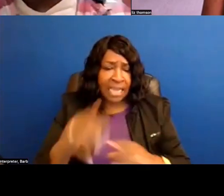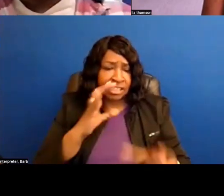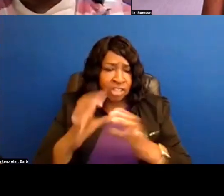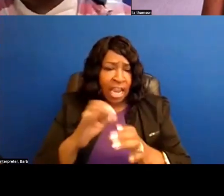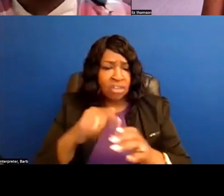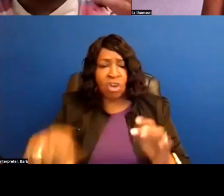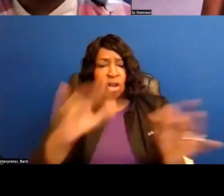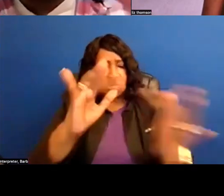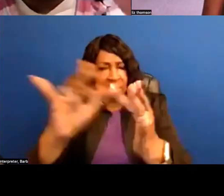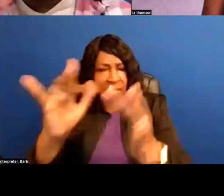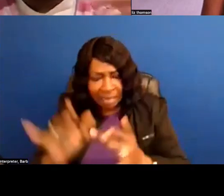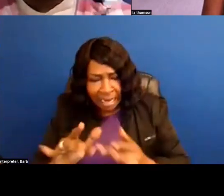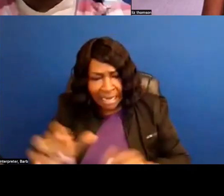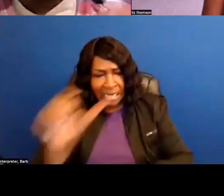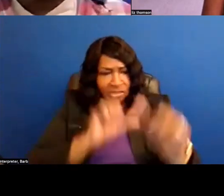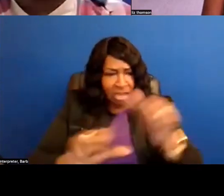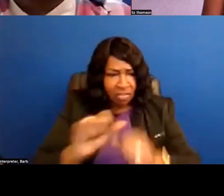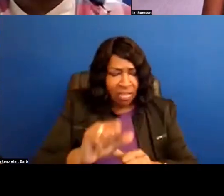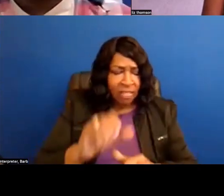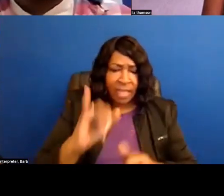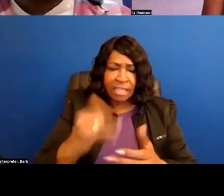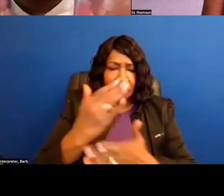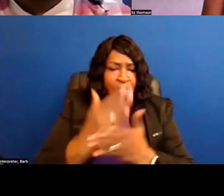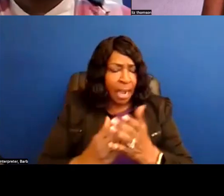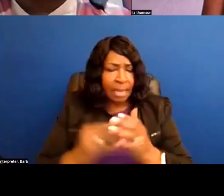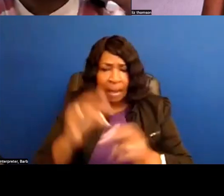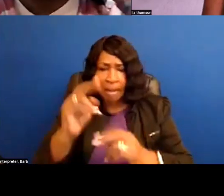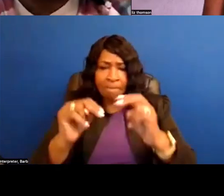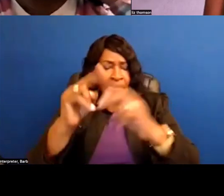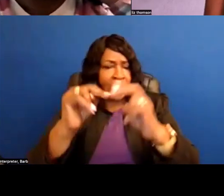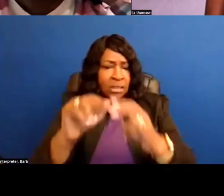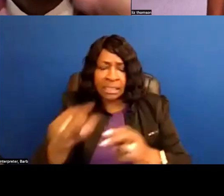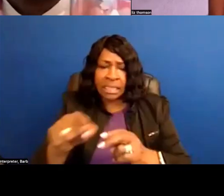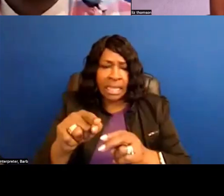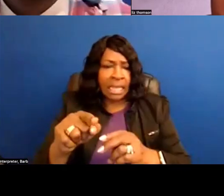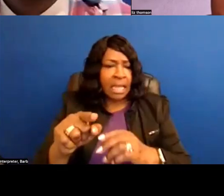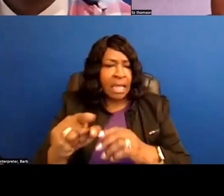this is part of building the discipline, building the profession, the practice, right?